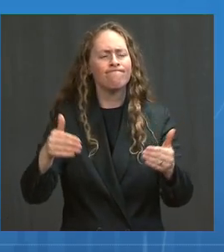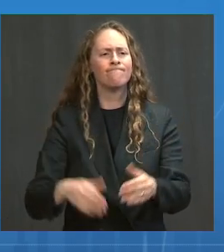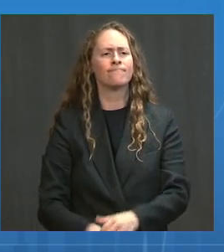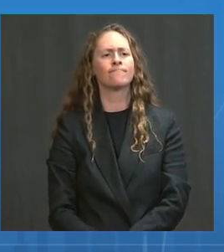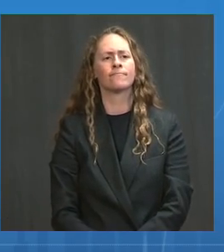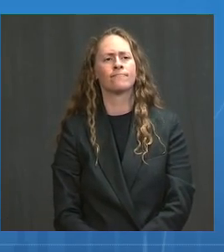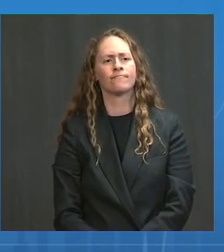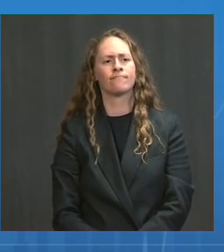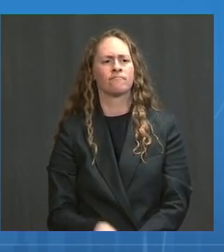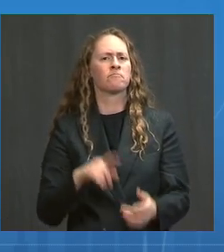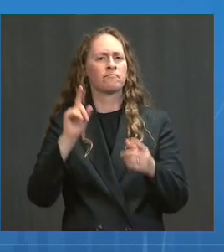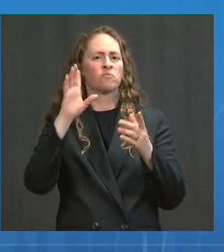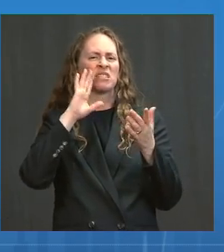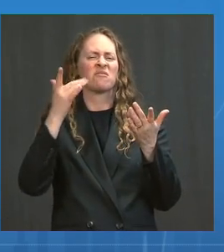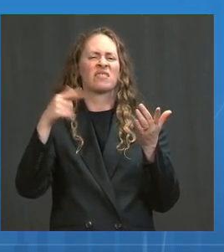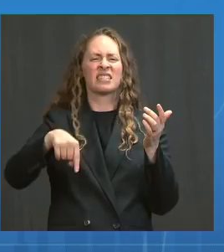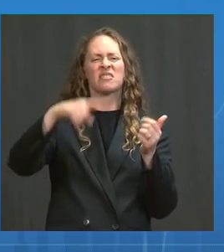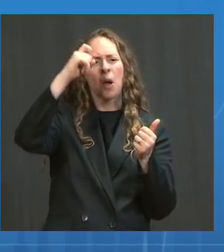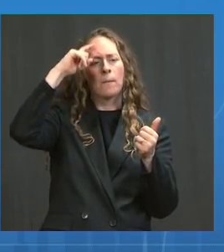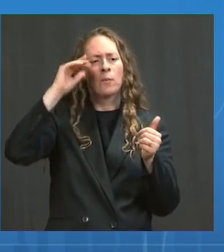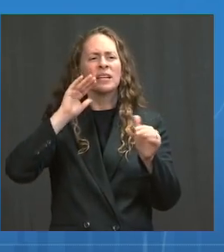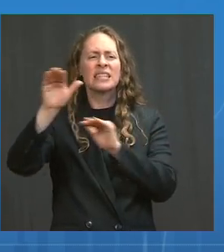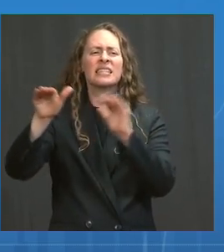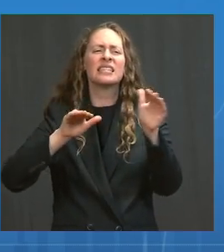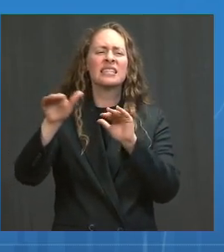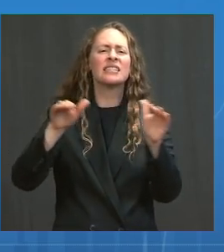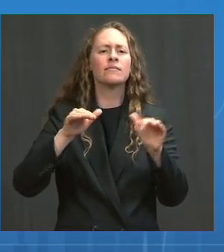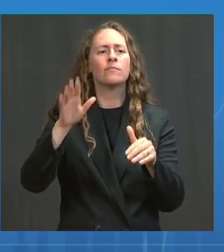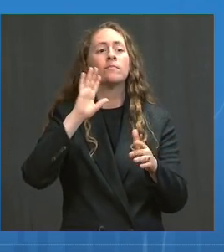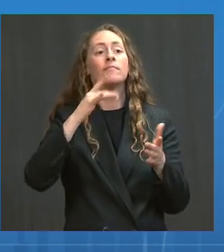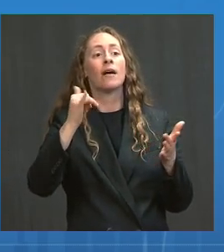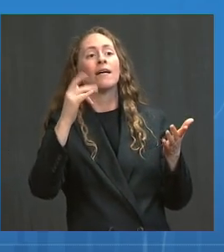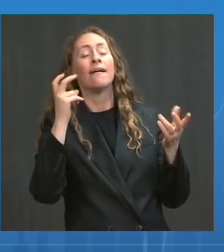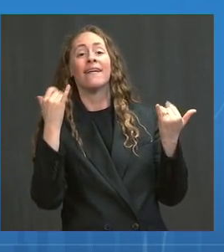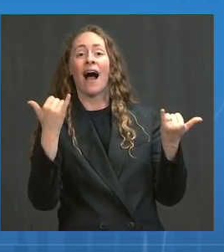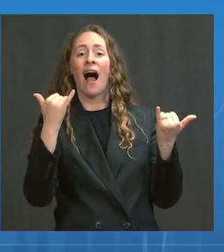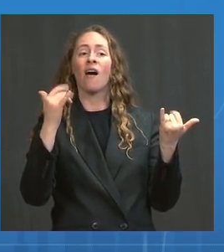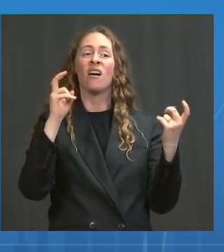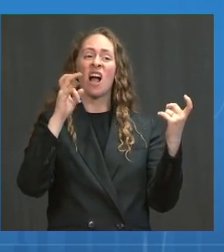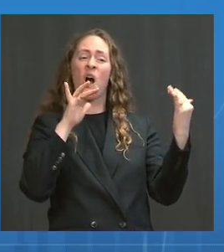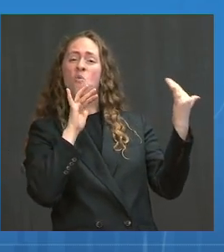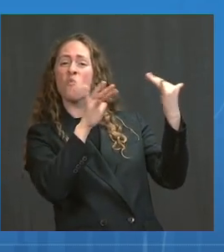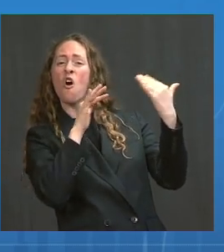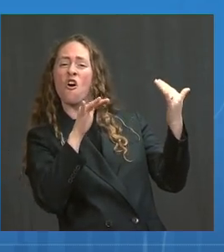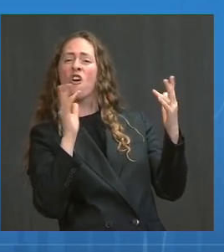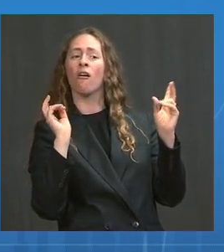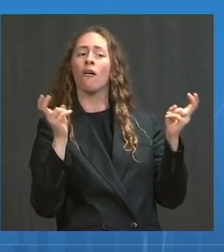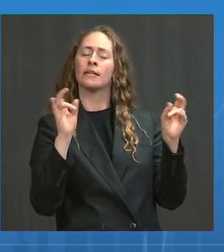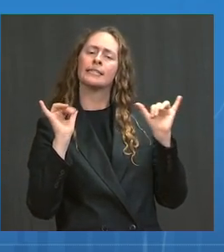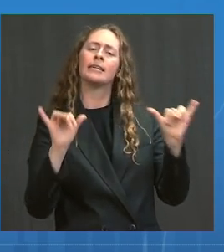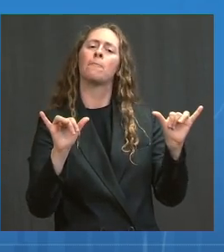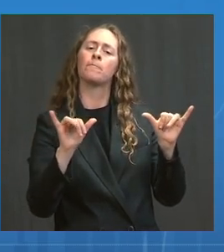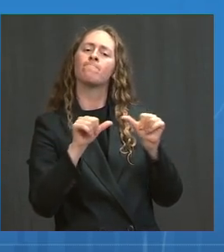So this whole-of-government wartime response continues. We're working, more and more, person by person,